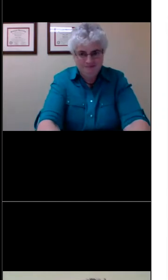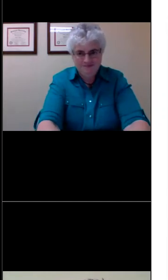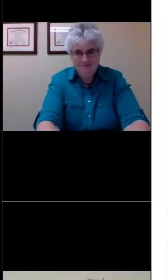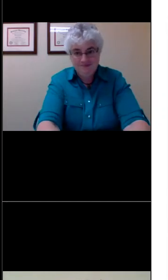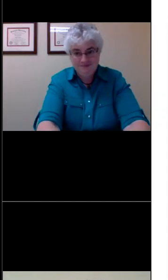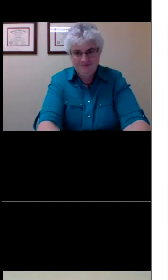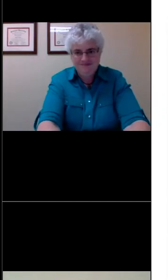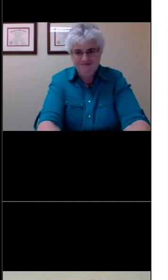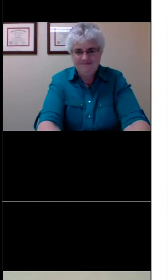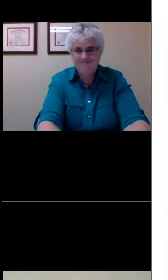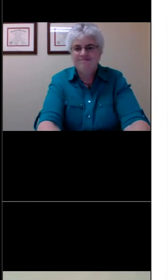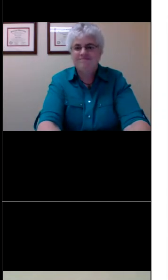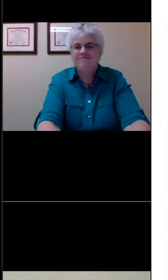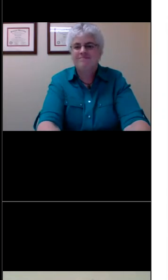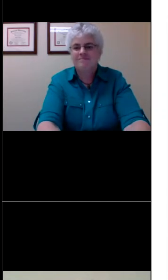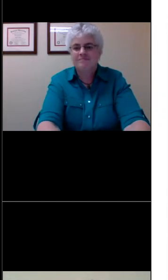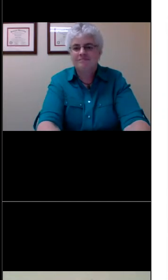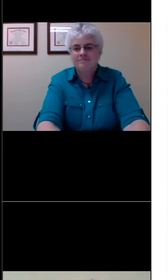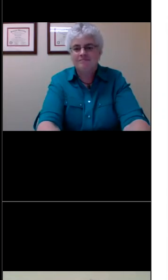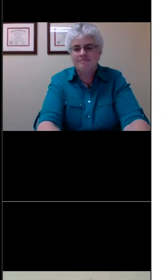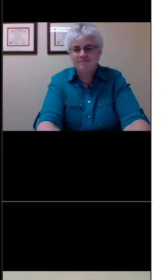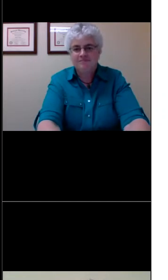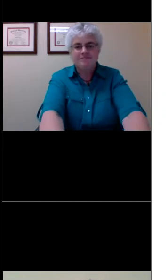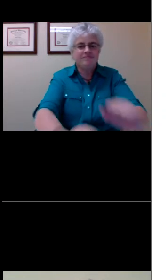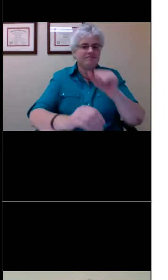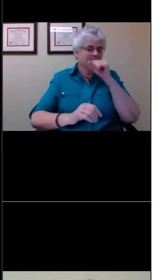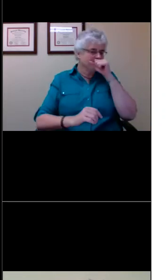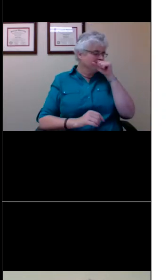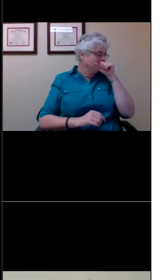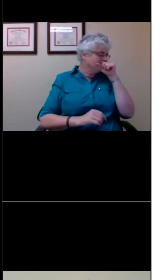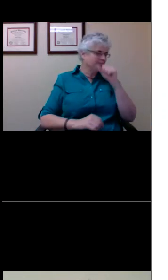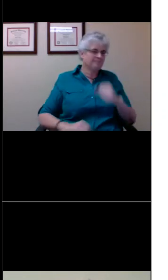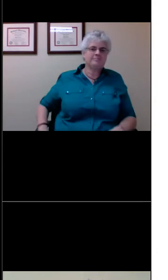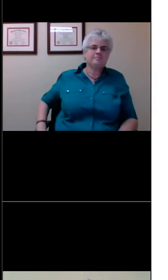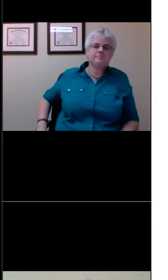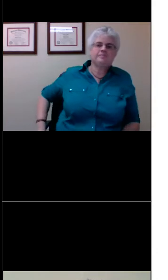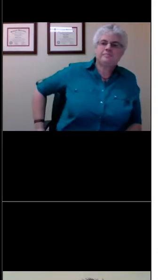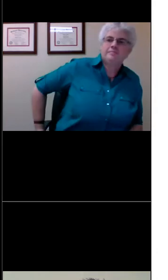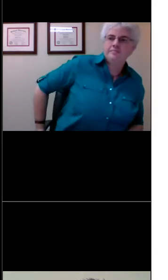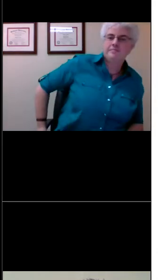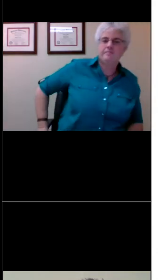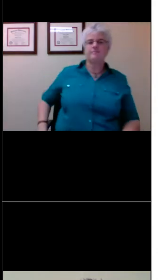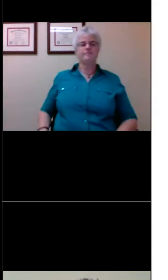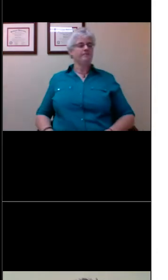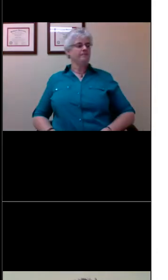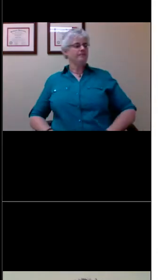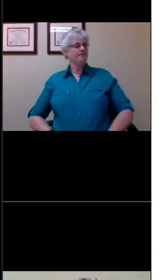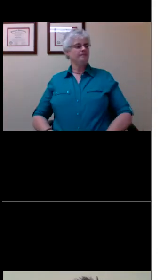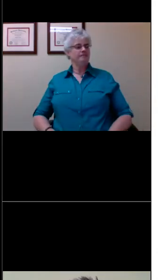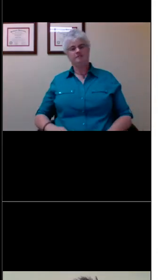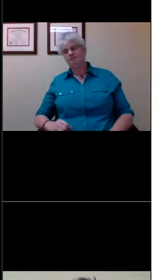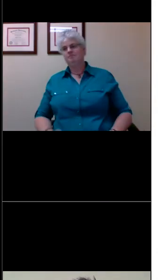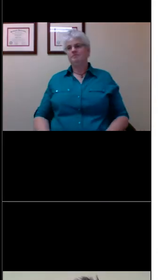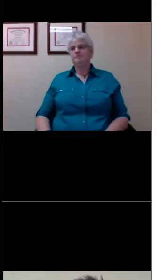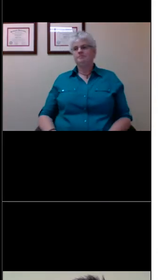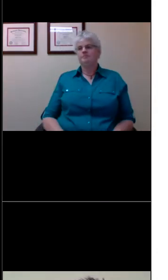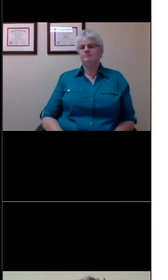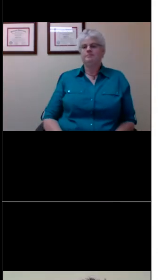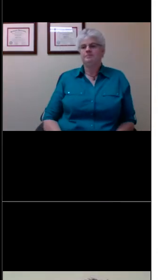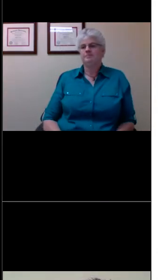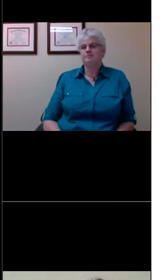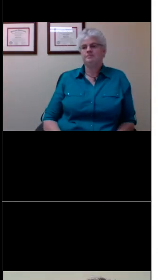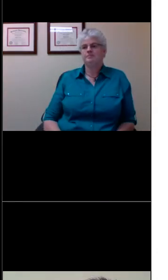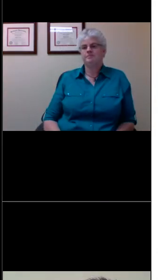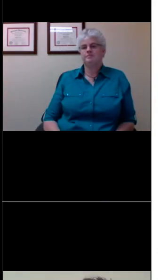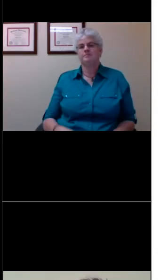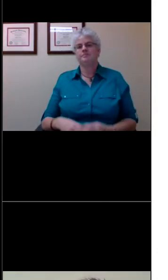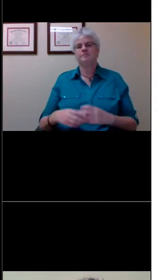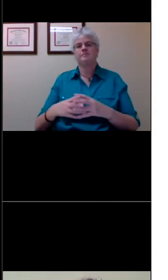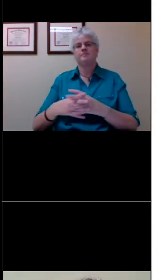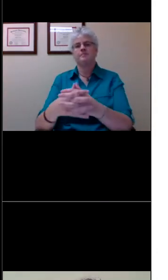box. And yes, so Cierra, I don't know if you made or found this slide but it says,